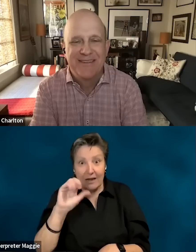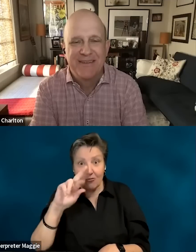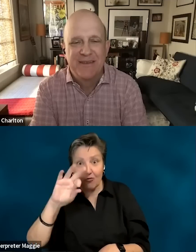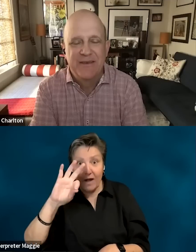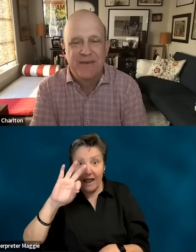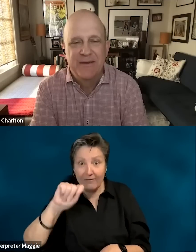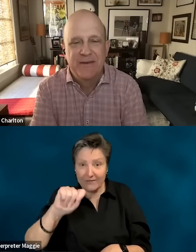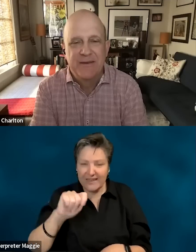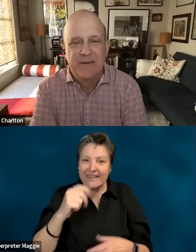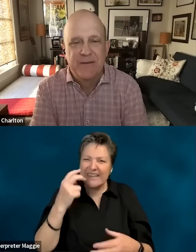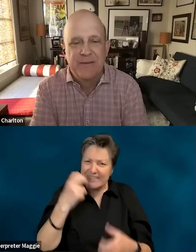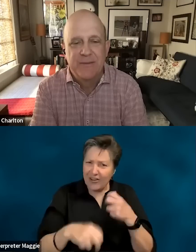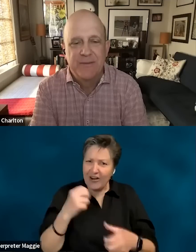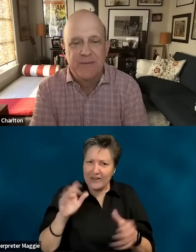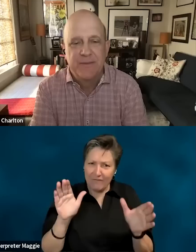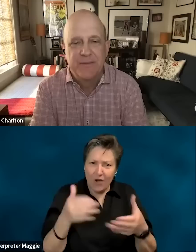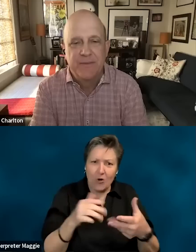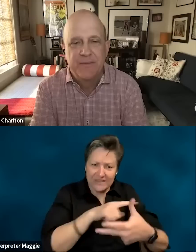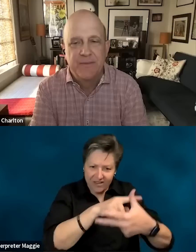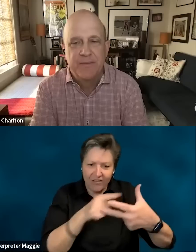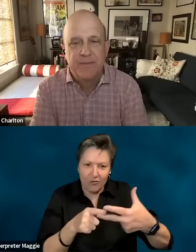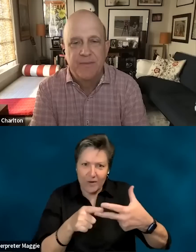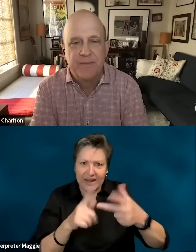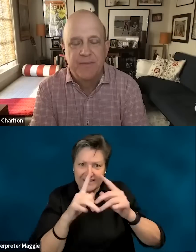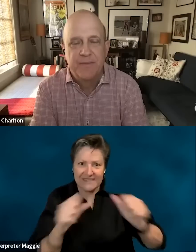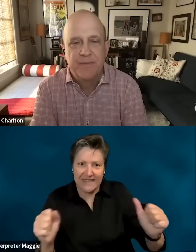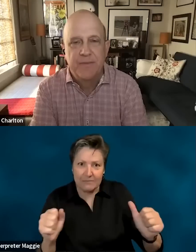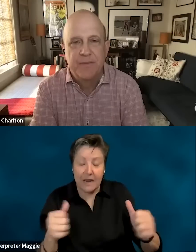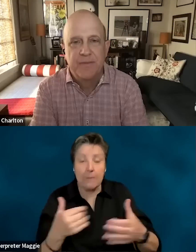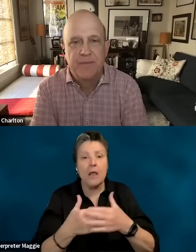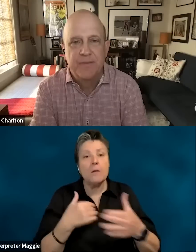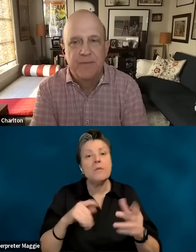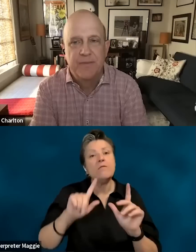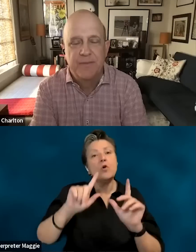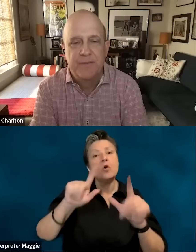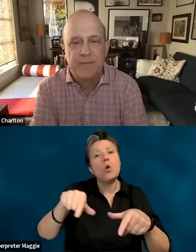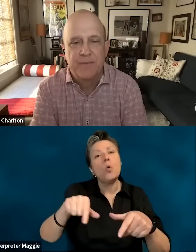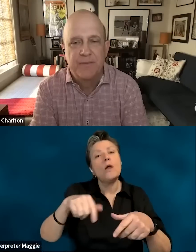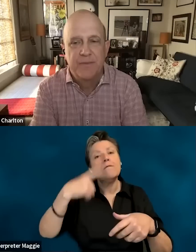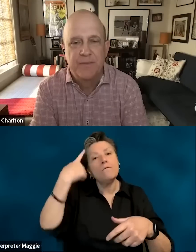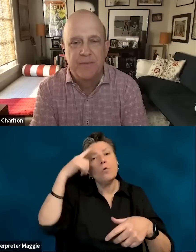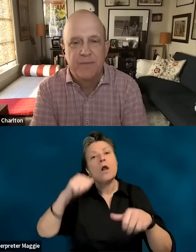I think definitely before going on auditions, like you wanna be confident in your craft.